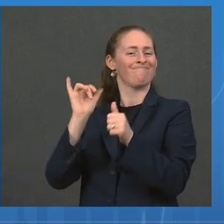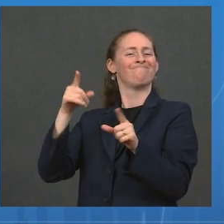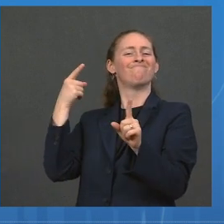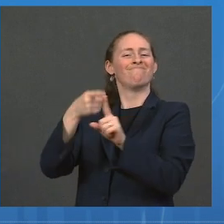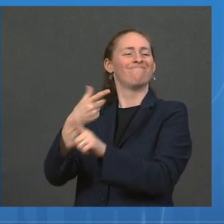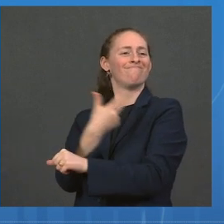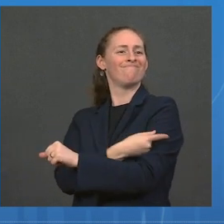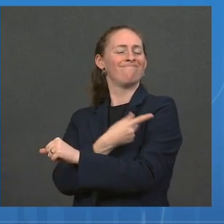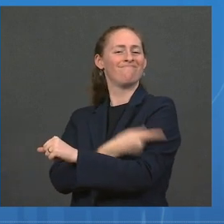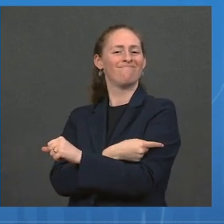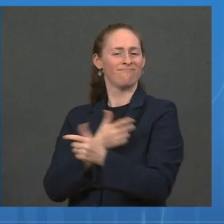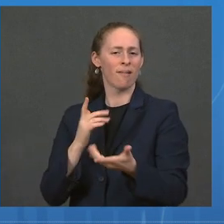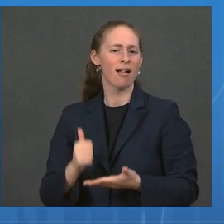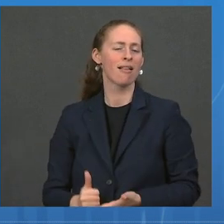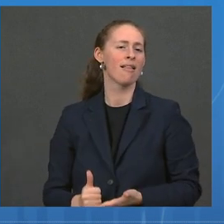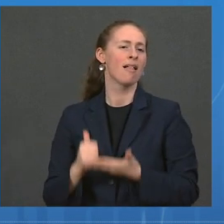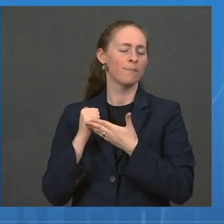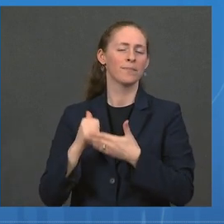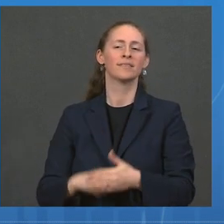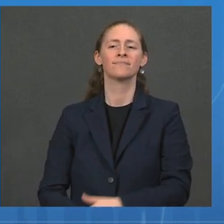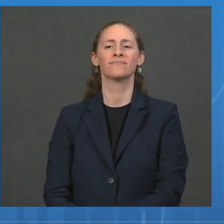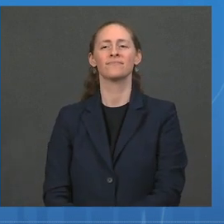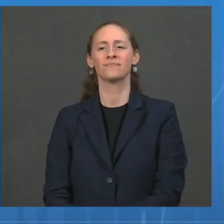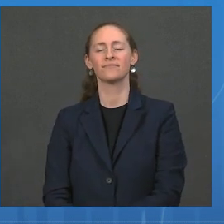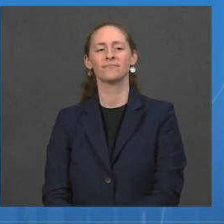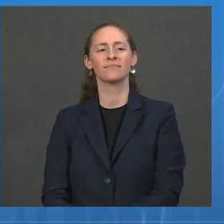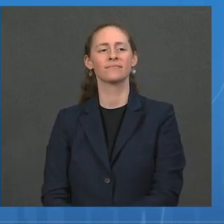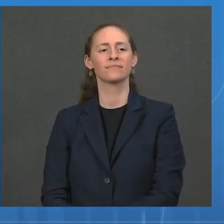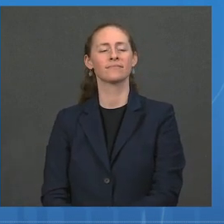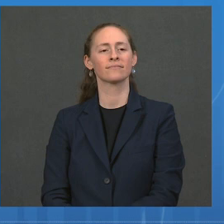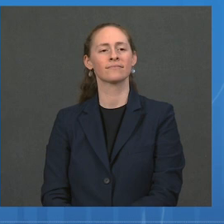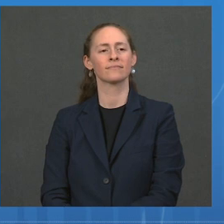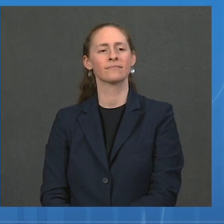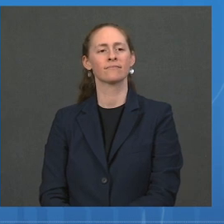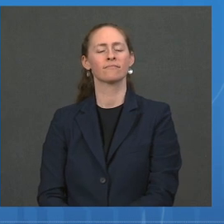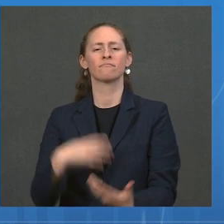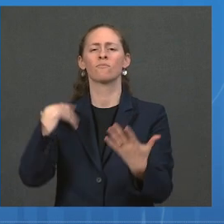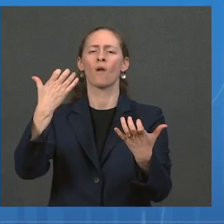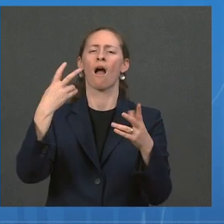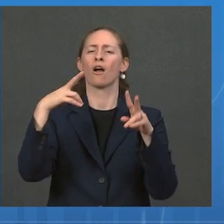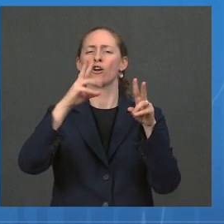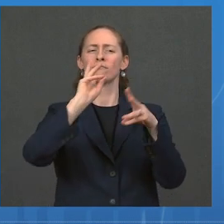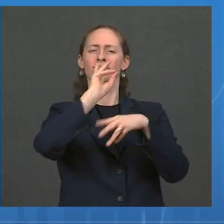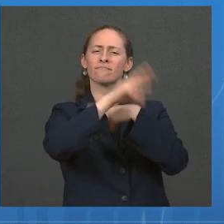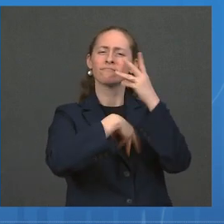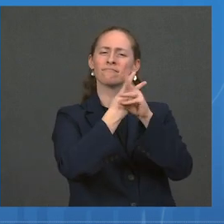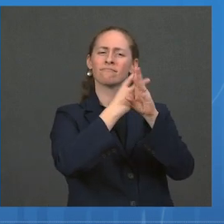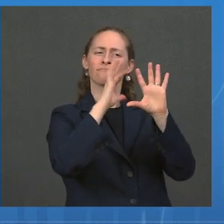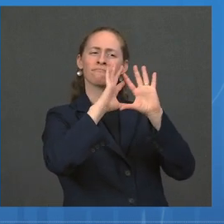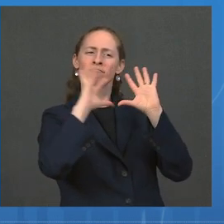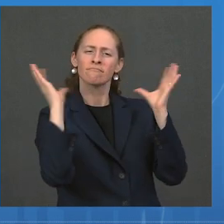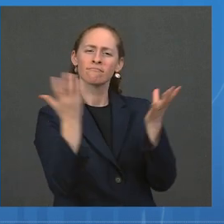Next slide. Now look at it globally throughout the world, not only in the United States: